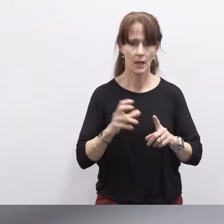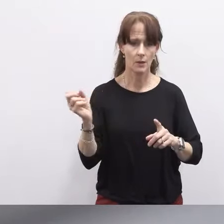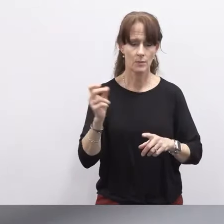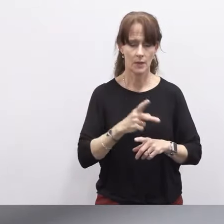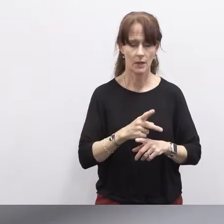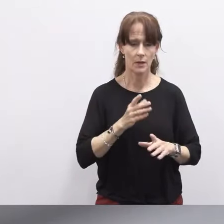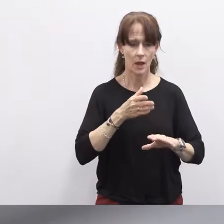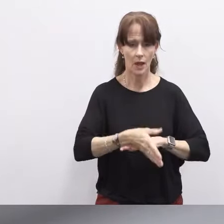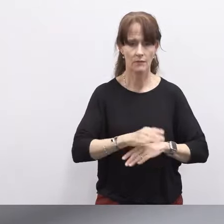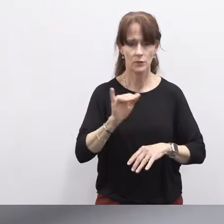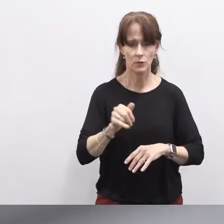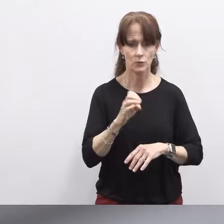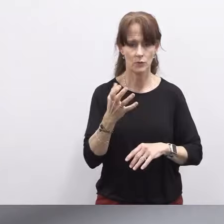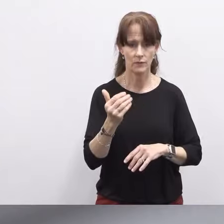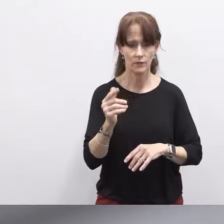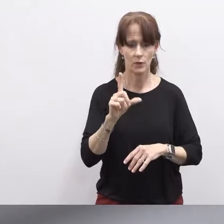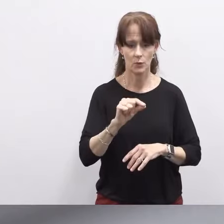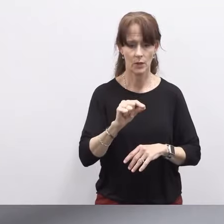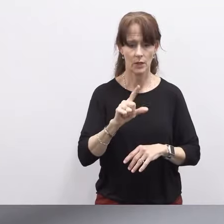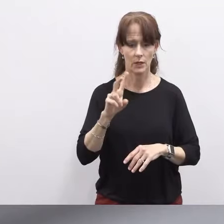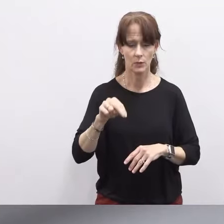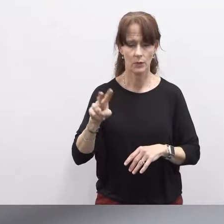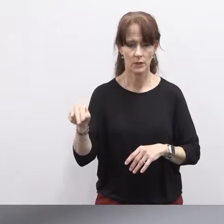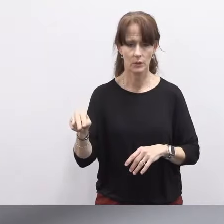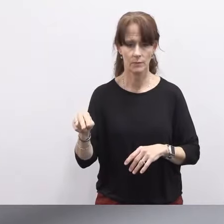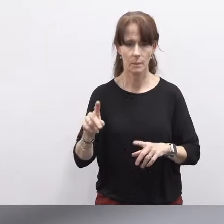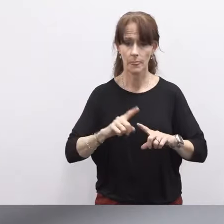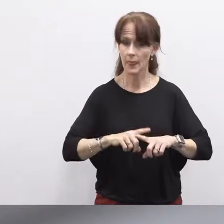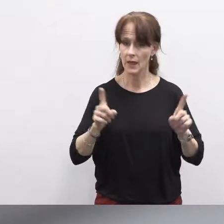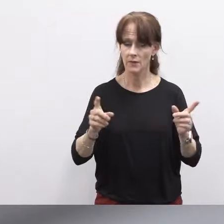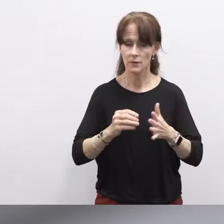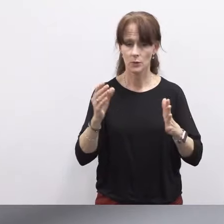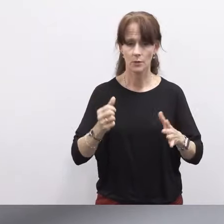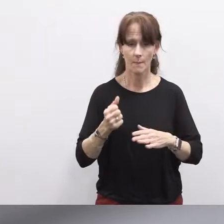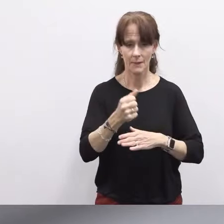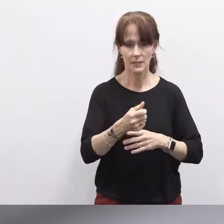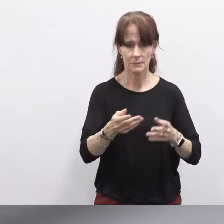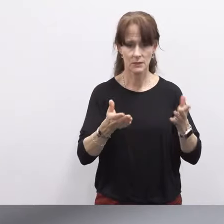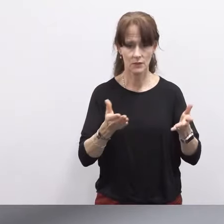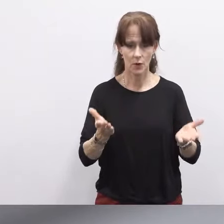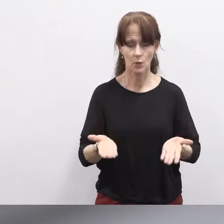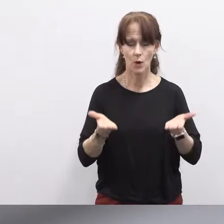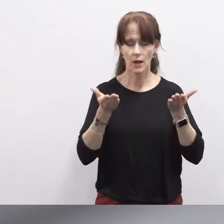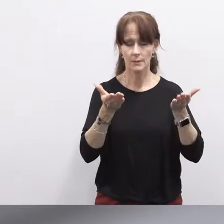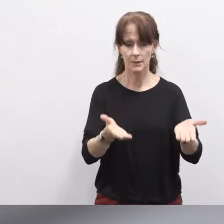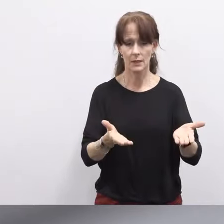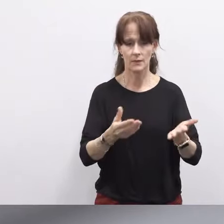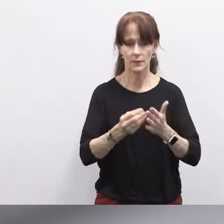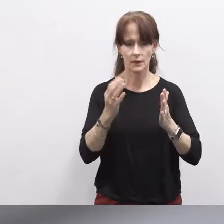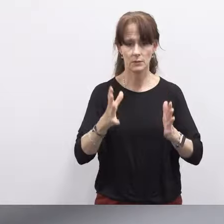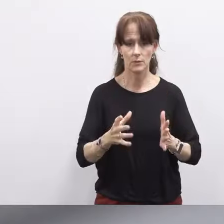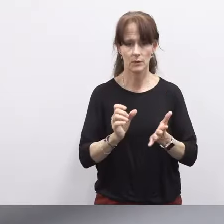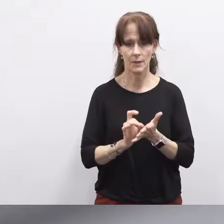until after June 15th, 2022. However, student placement services has made the recommendation that the student be expelled